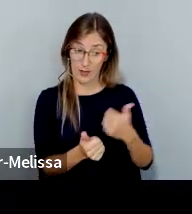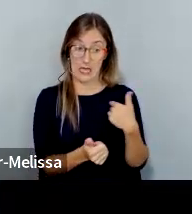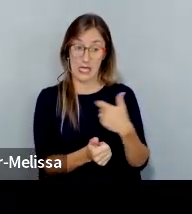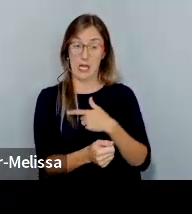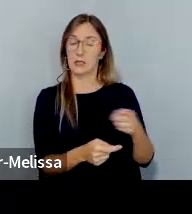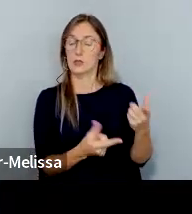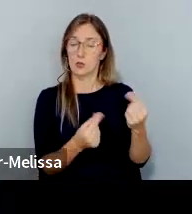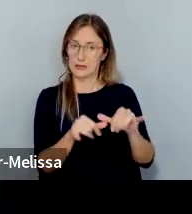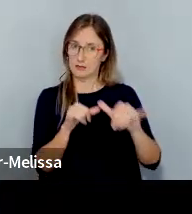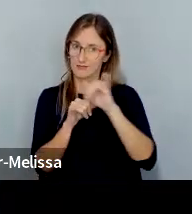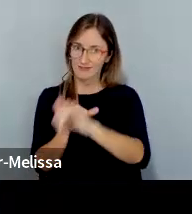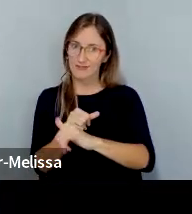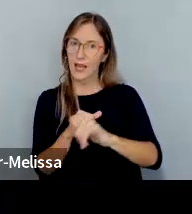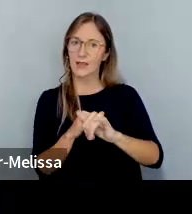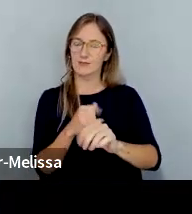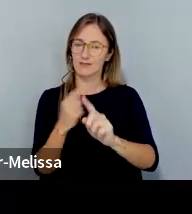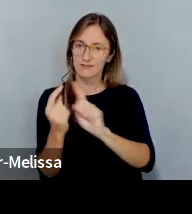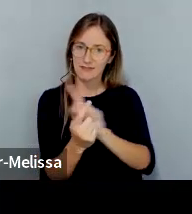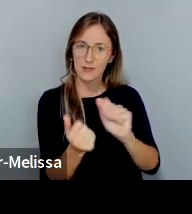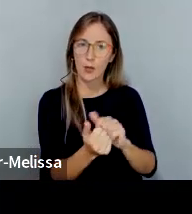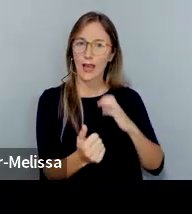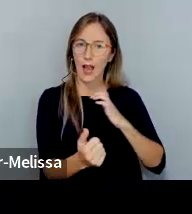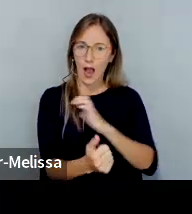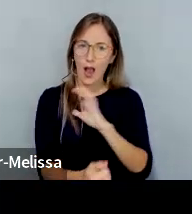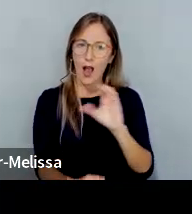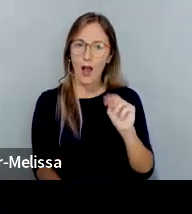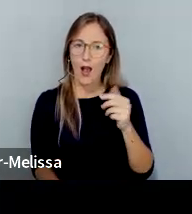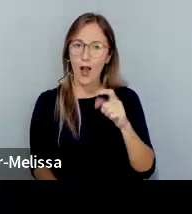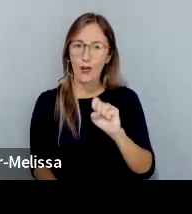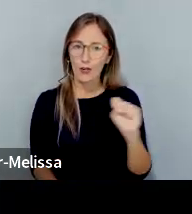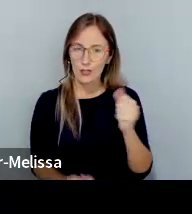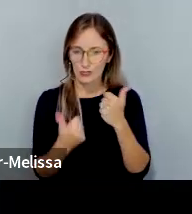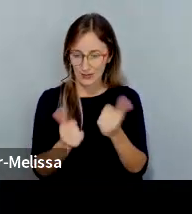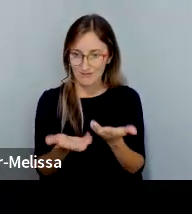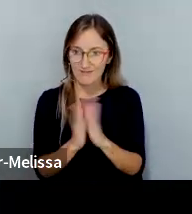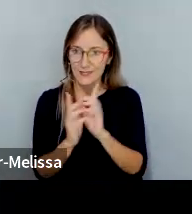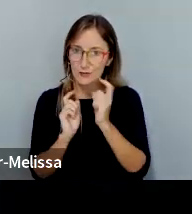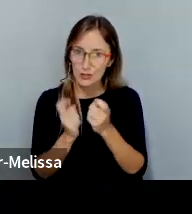, when he was in Washington DC with us, state after and lobbied in Congress